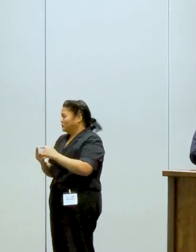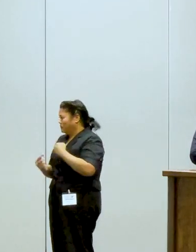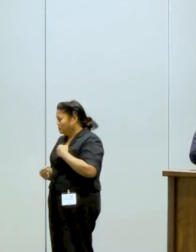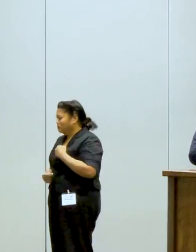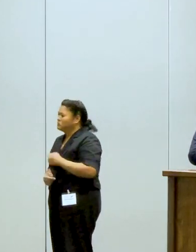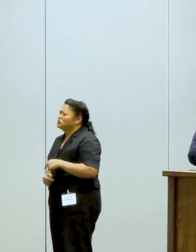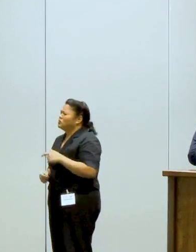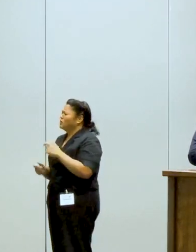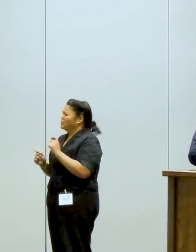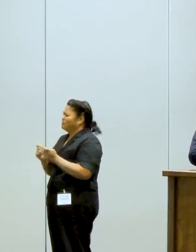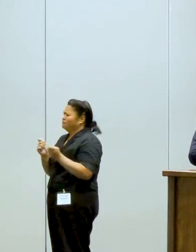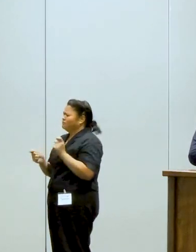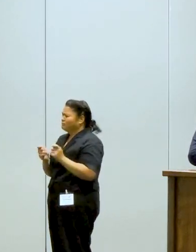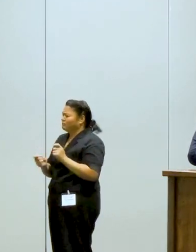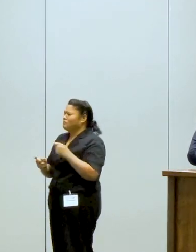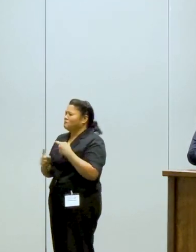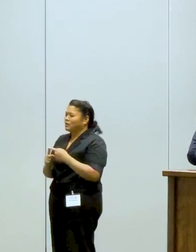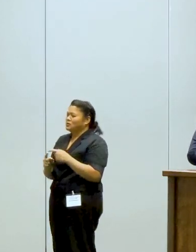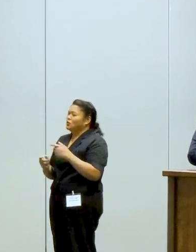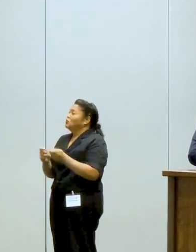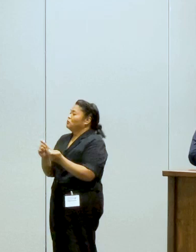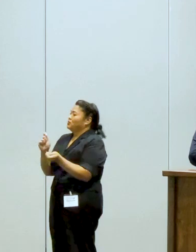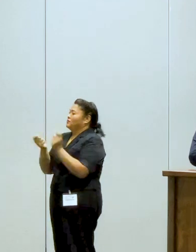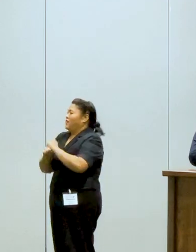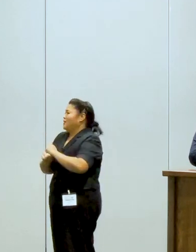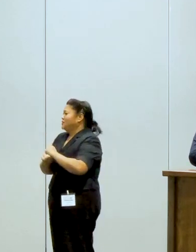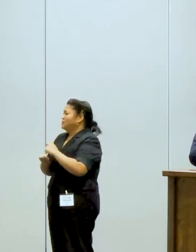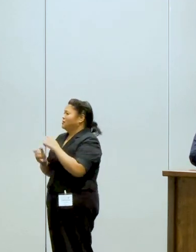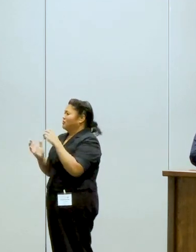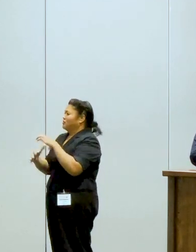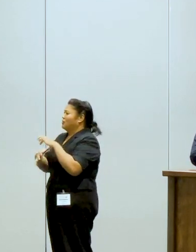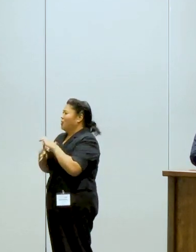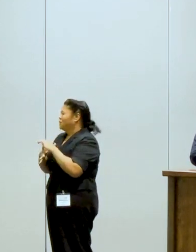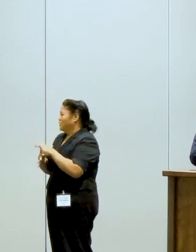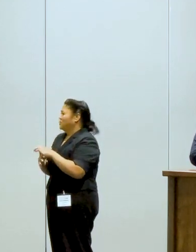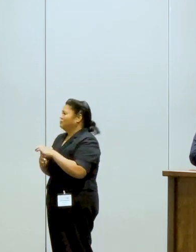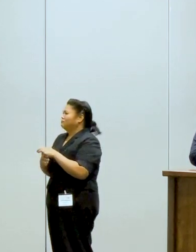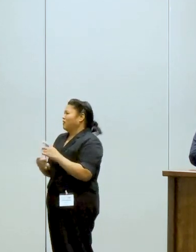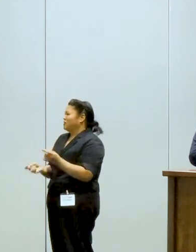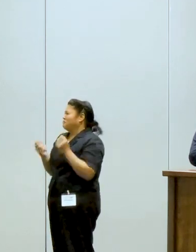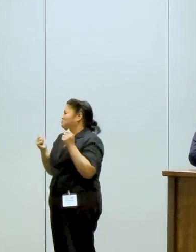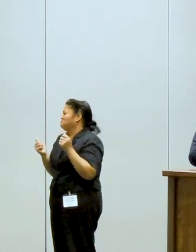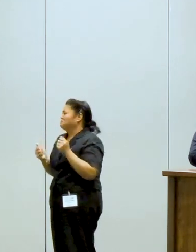even revise content on command. So unlike static tools,